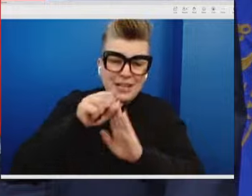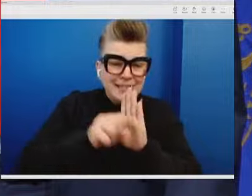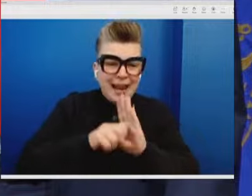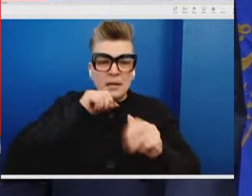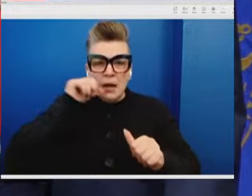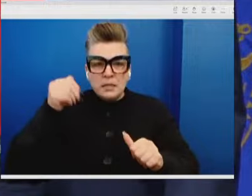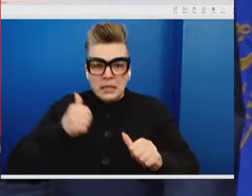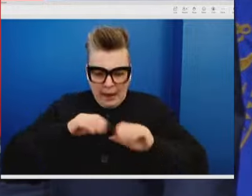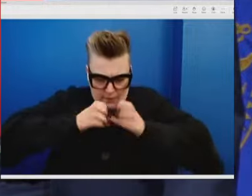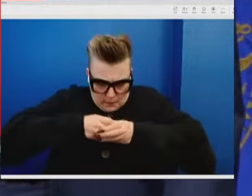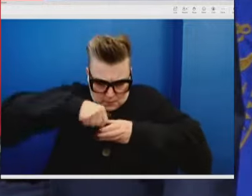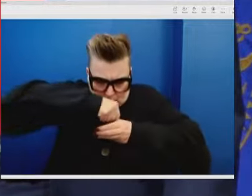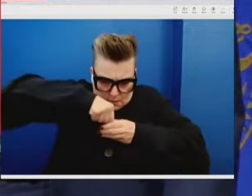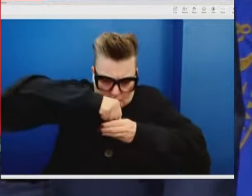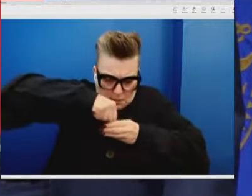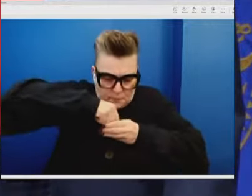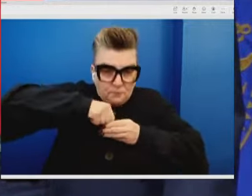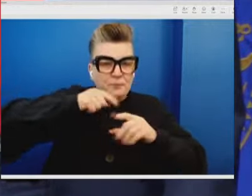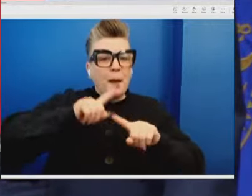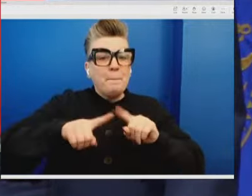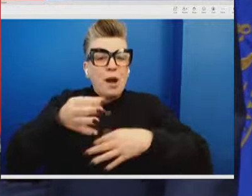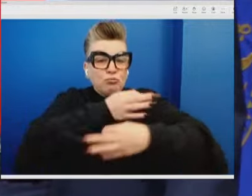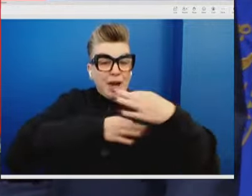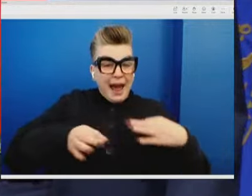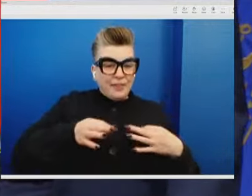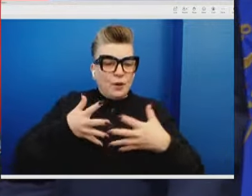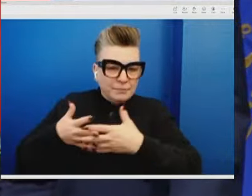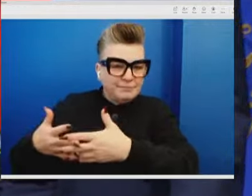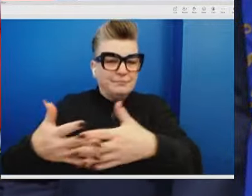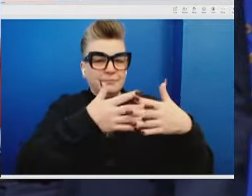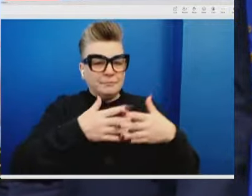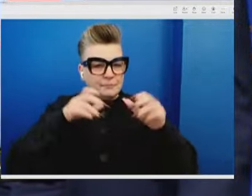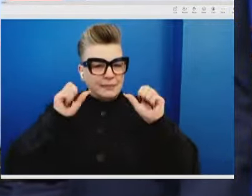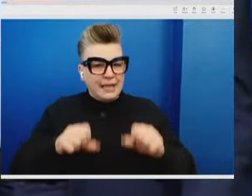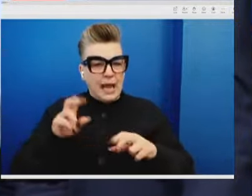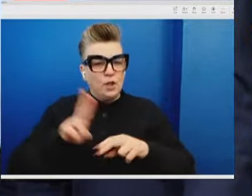Two, we used our power to convene. We brought innovative vendors that have had hard times to